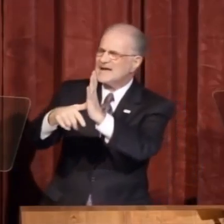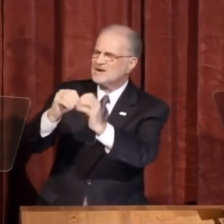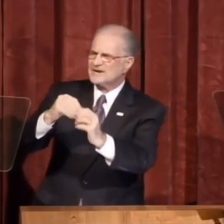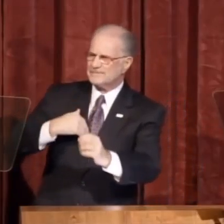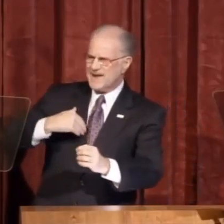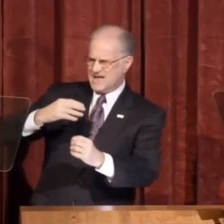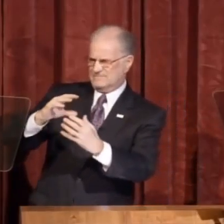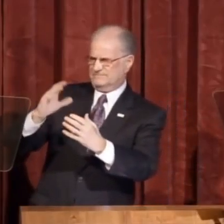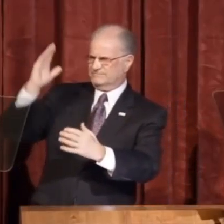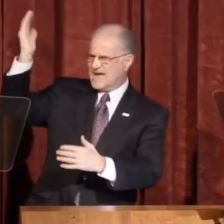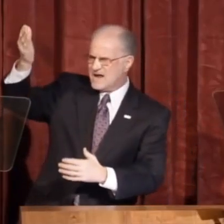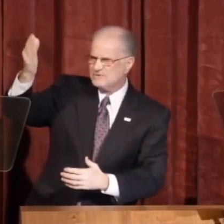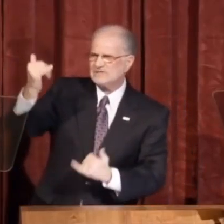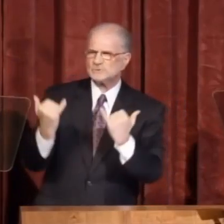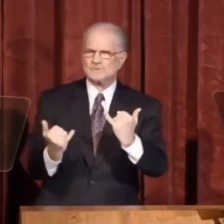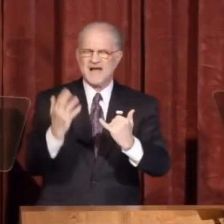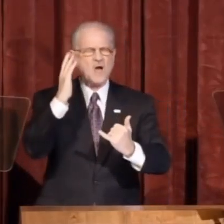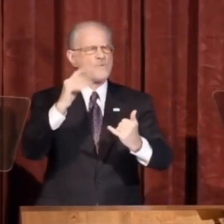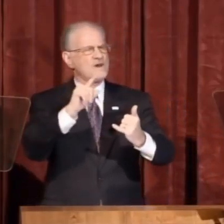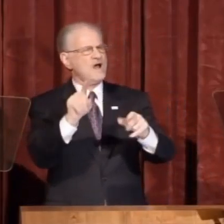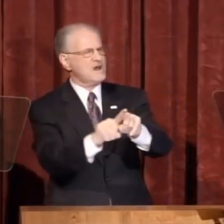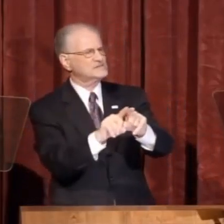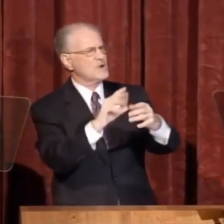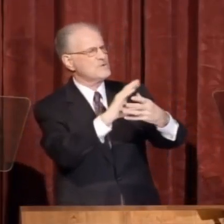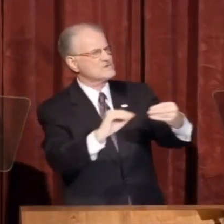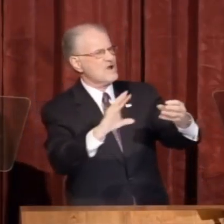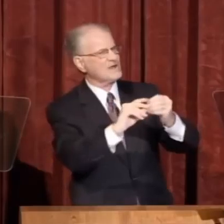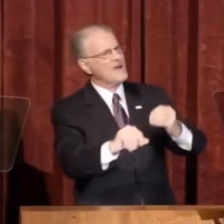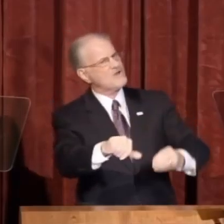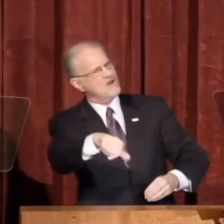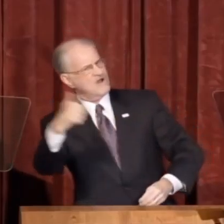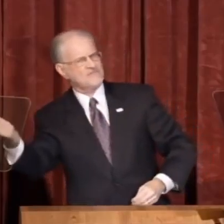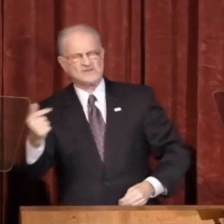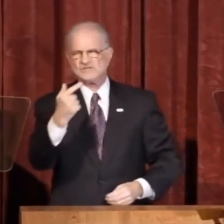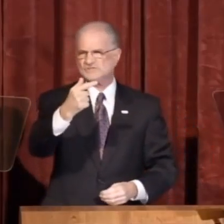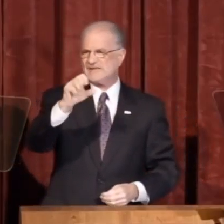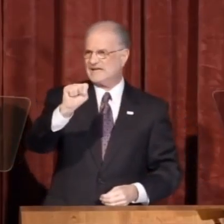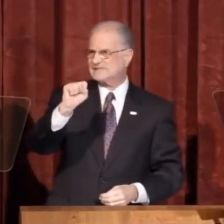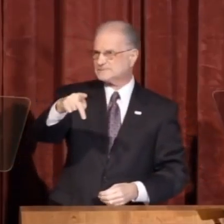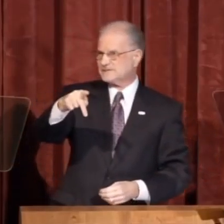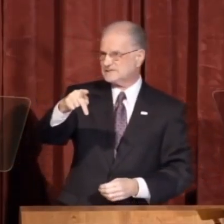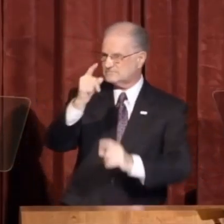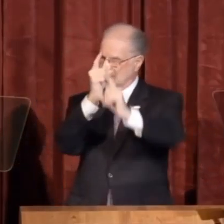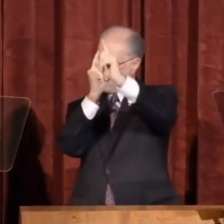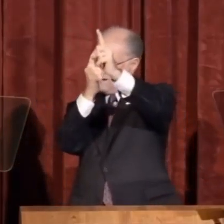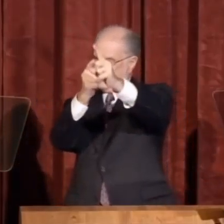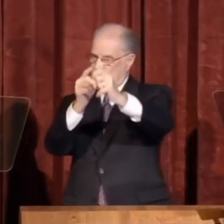And we must ensure that Gallaudet is also "top the of mind"